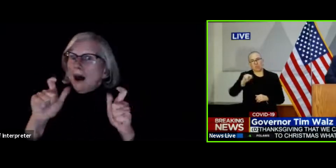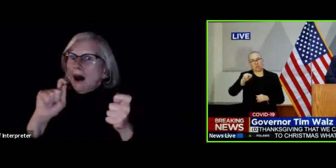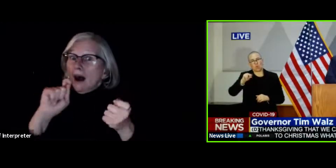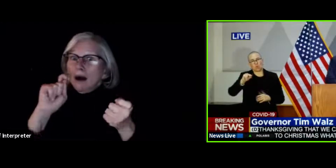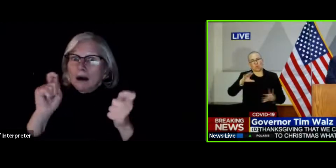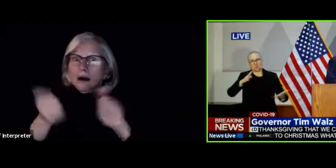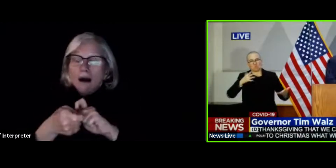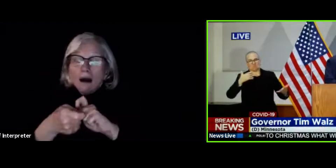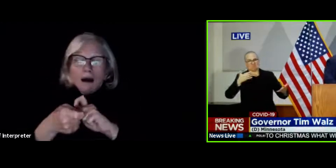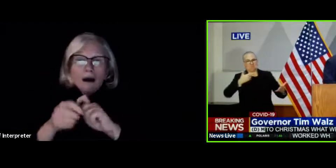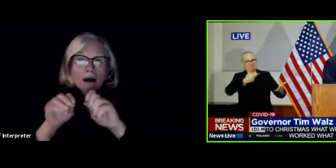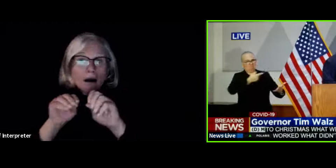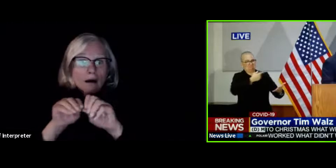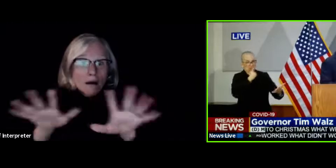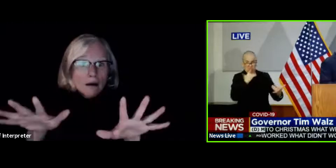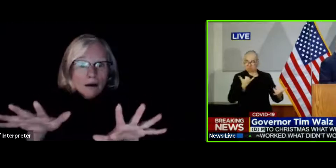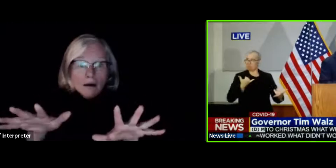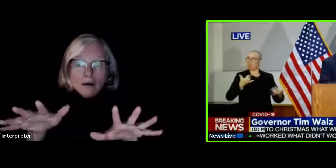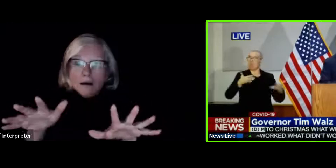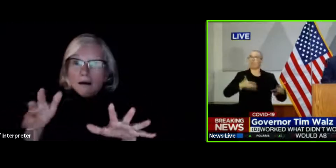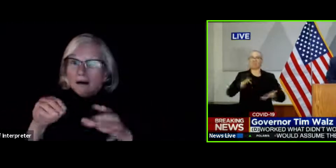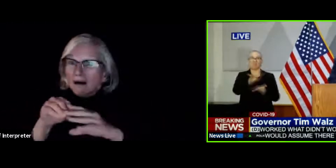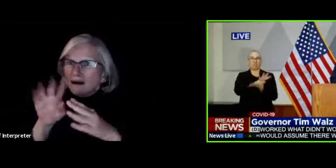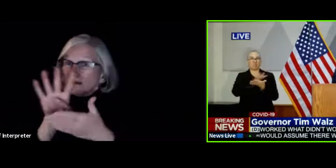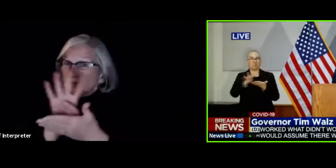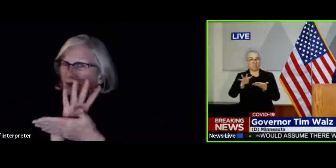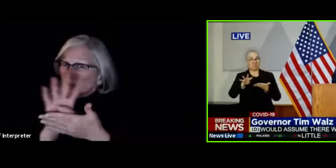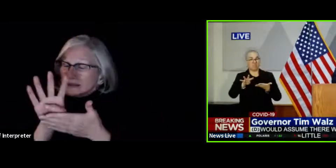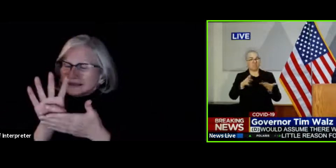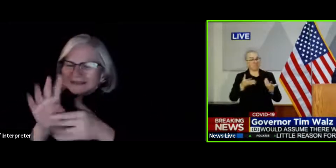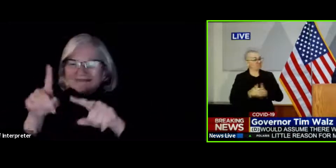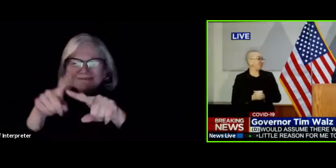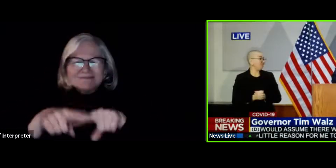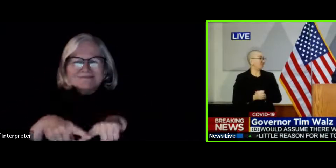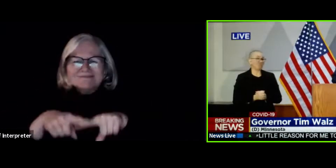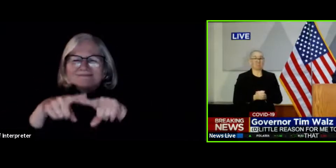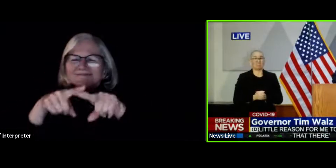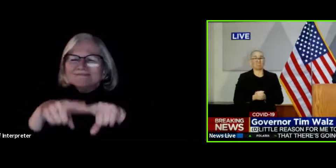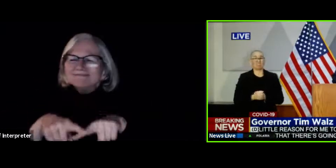THAN FOUR WEEKS. [OFF MIC]